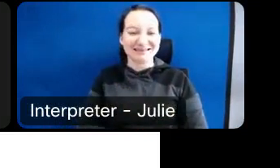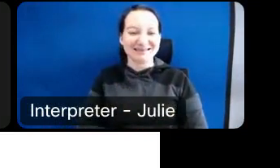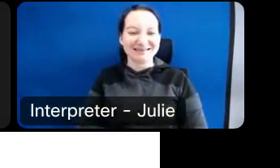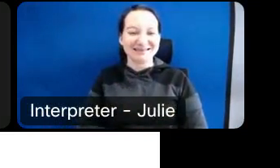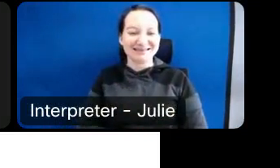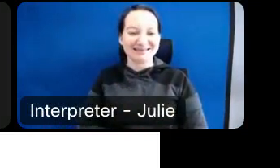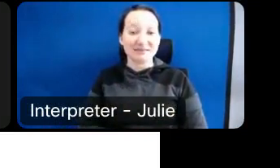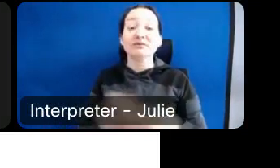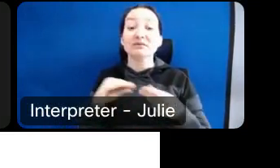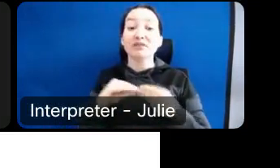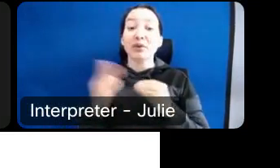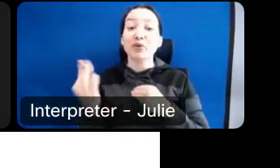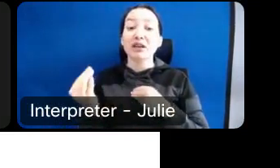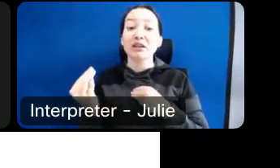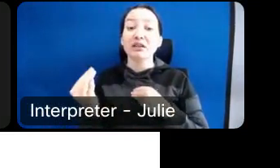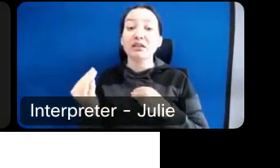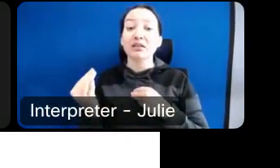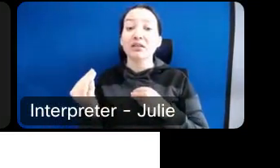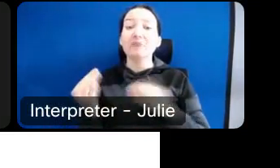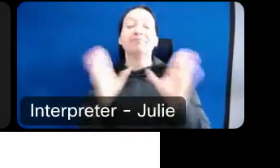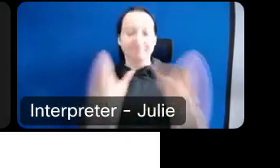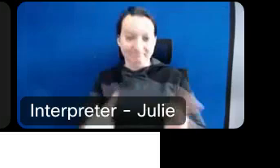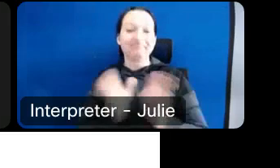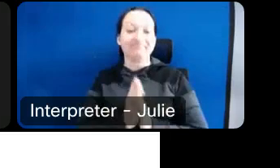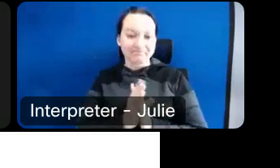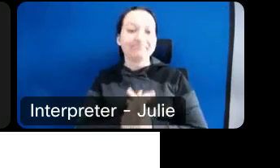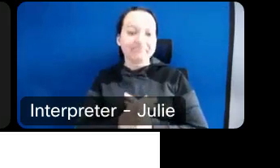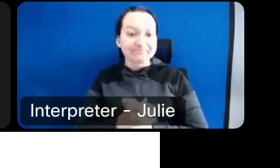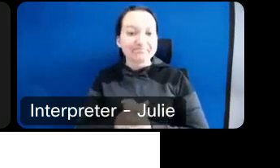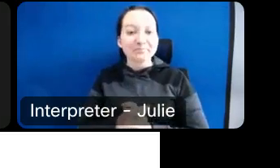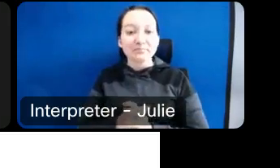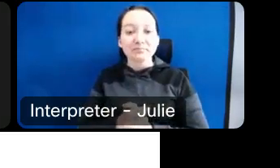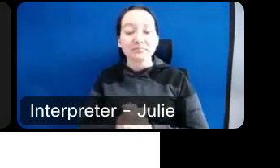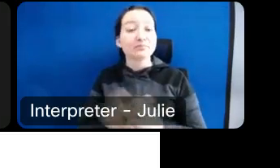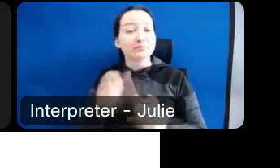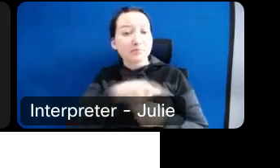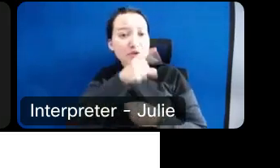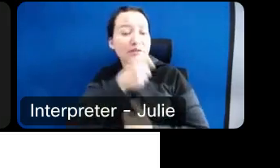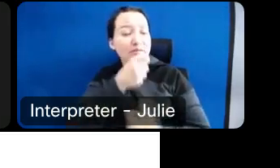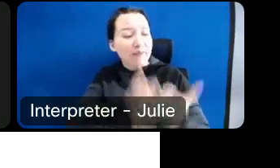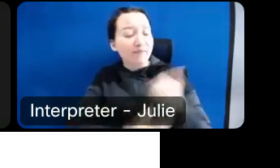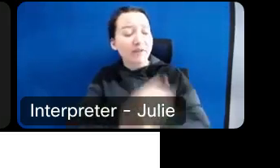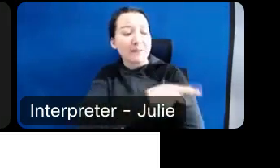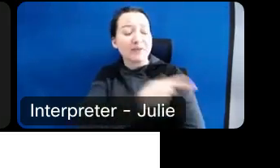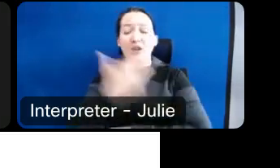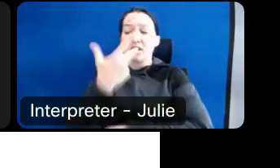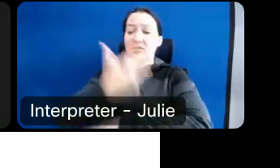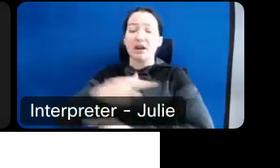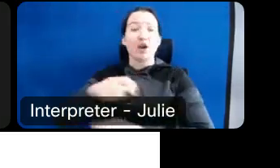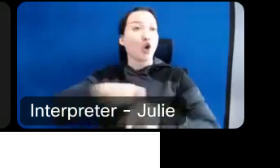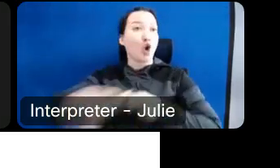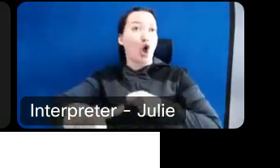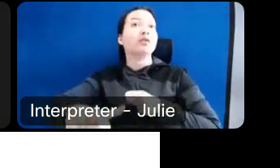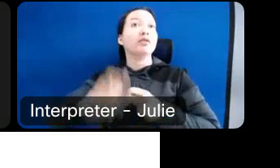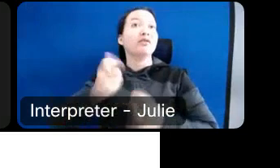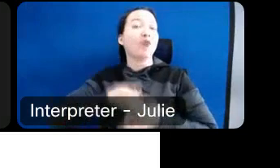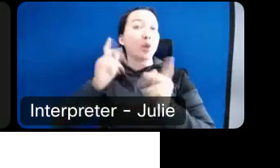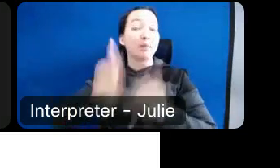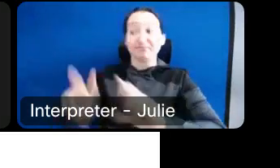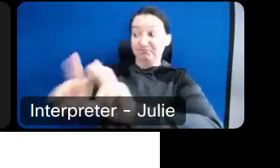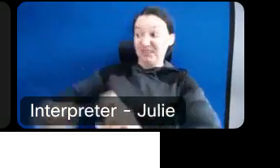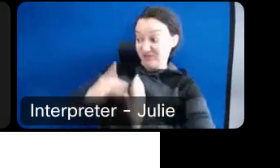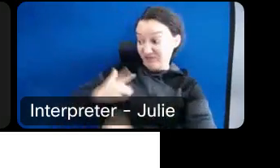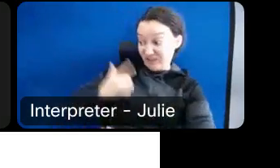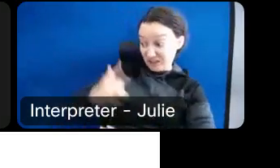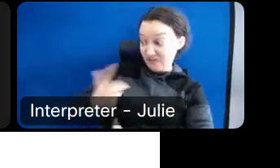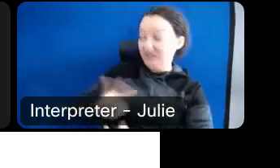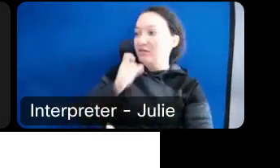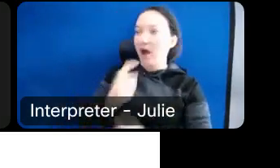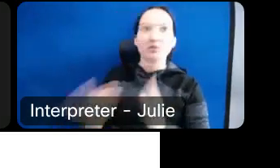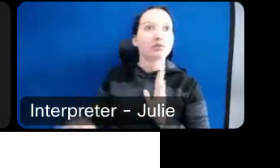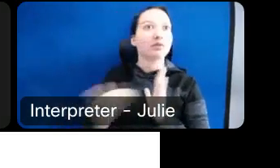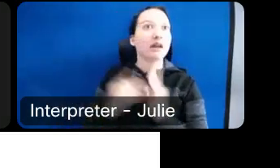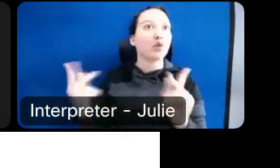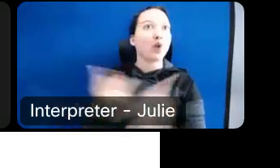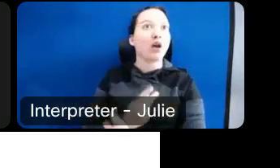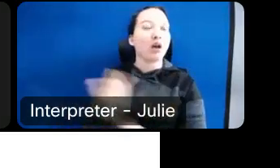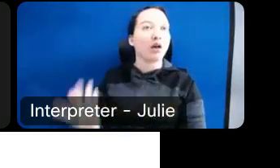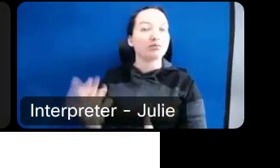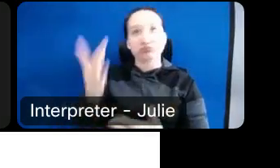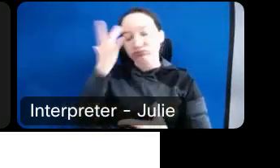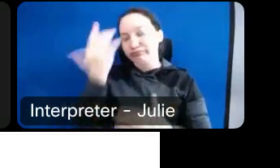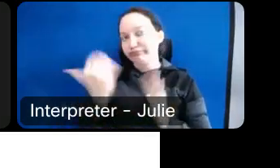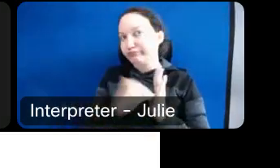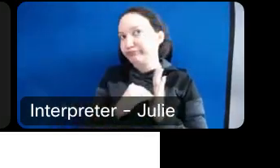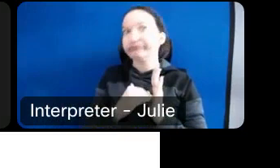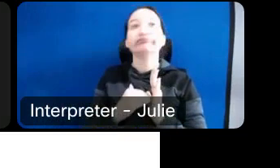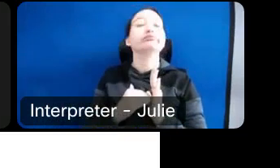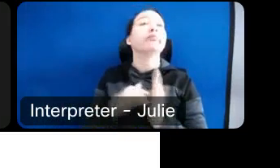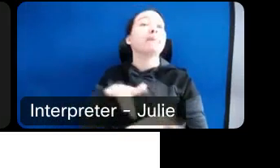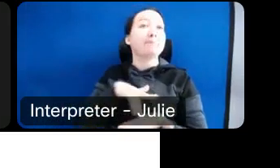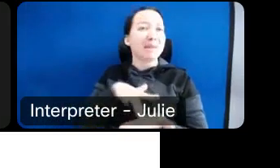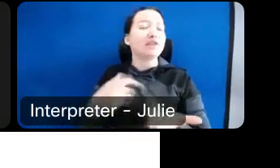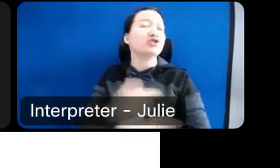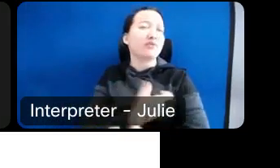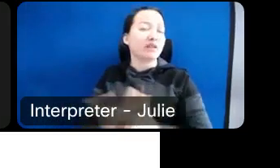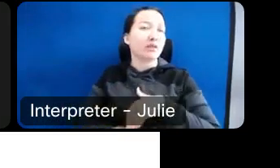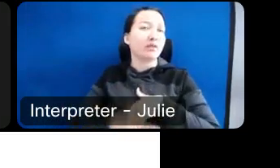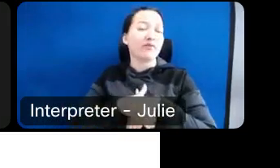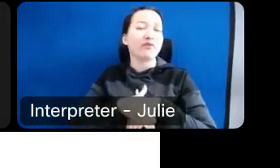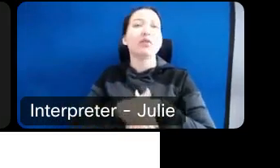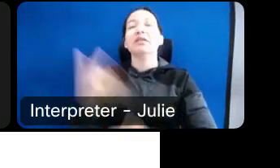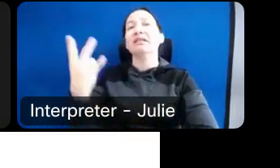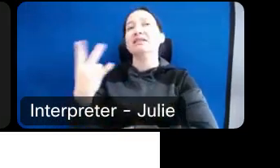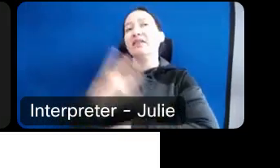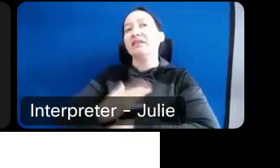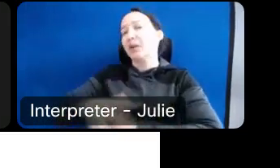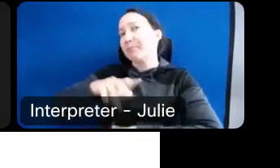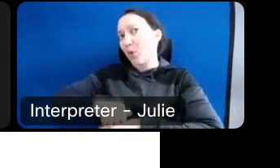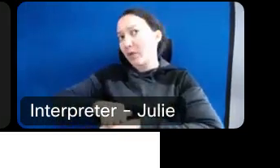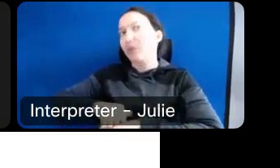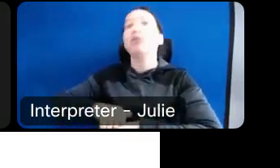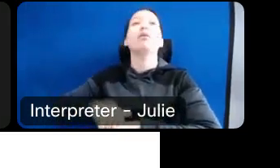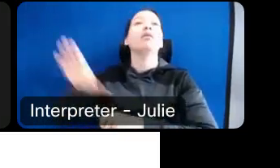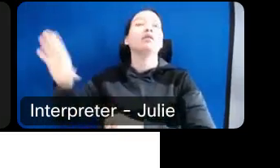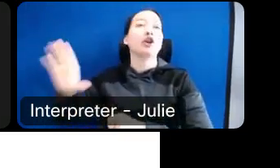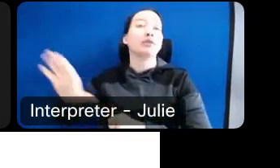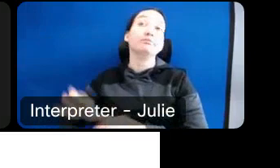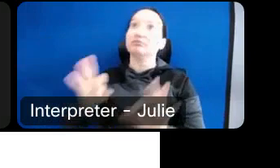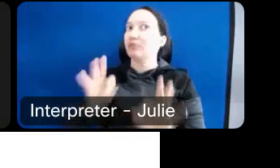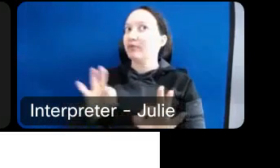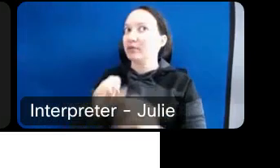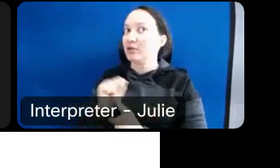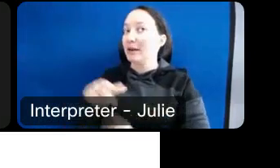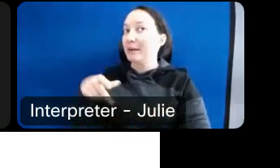Slide 14 yes. So, we want to make sure every patient gets a 3 day, follow up call by somebody who can assess their symptoms, make sure they're not getting sick again and make sure they're getting their medications 7 day appointments with their, ideally, their PCP but, or somebody else.